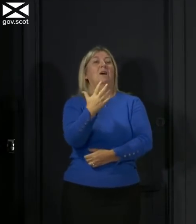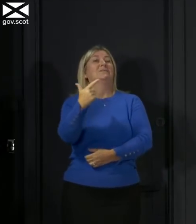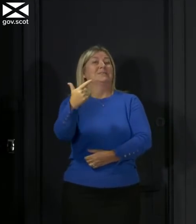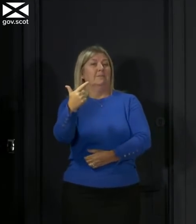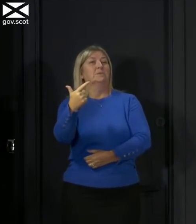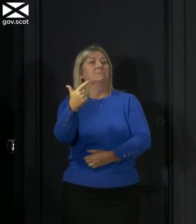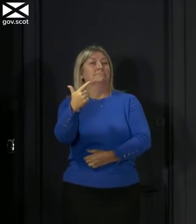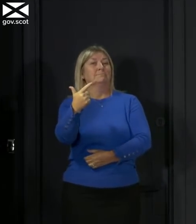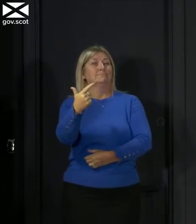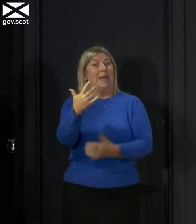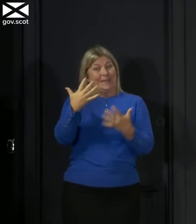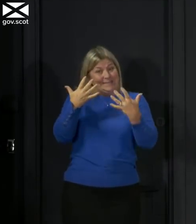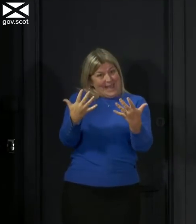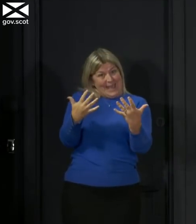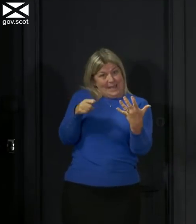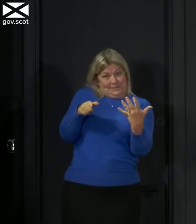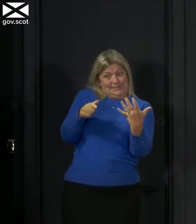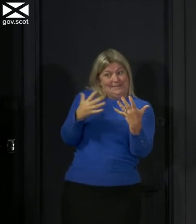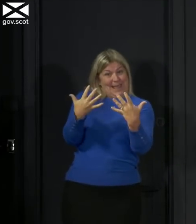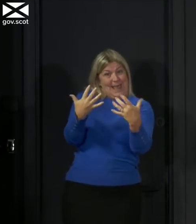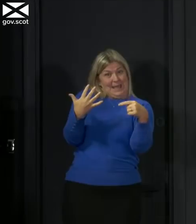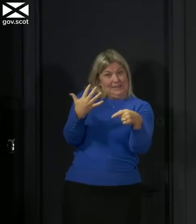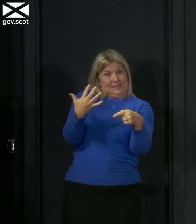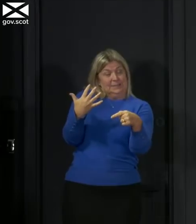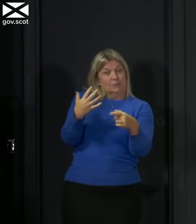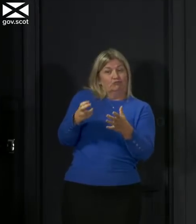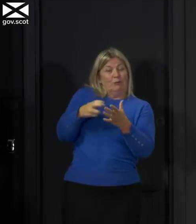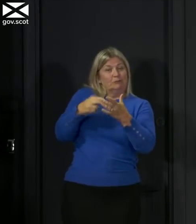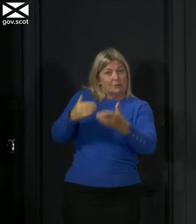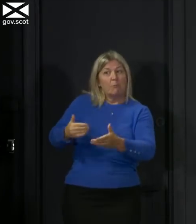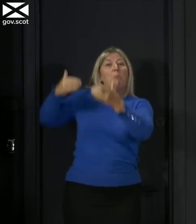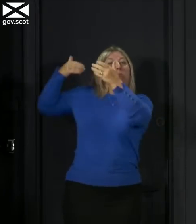Ten of those deaths were registered in the previous week and that is